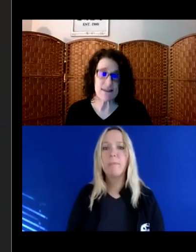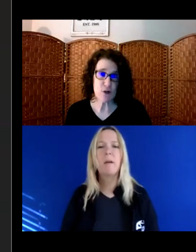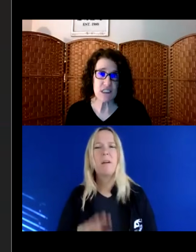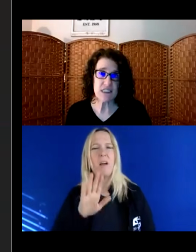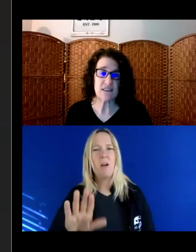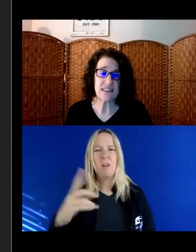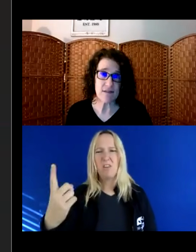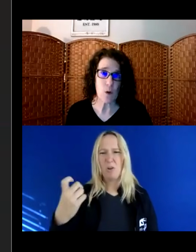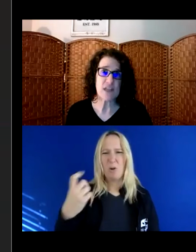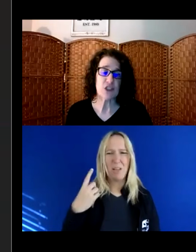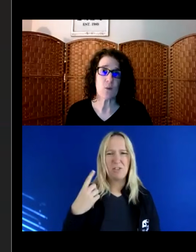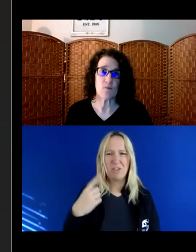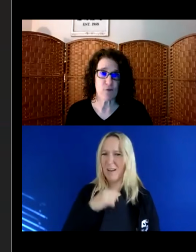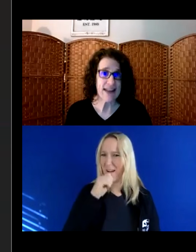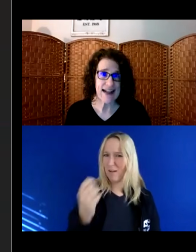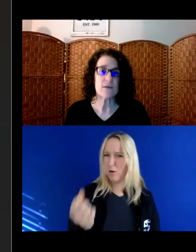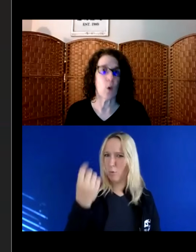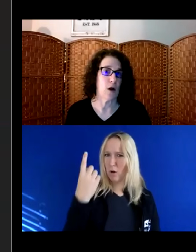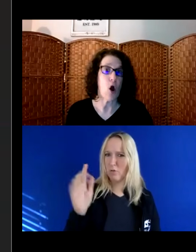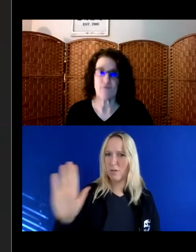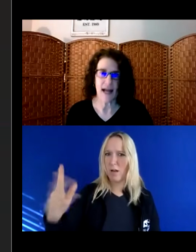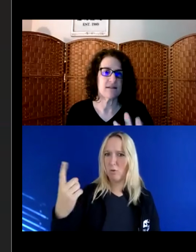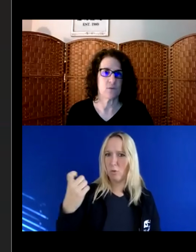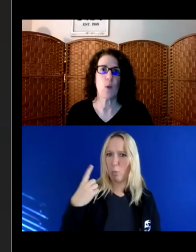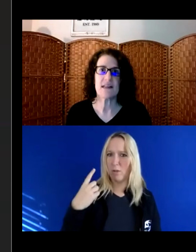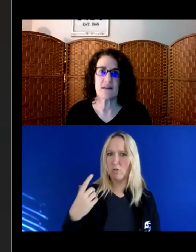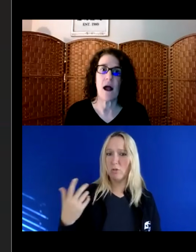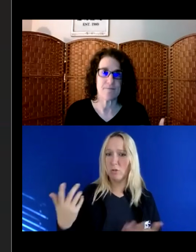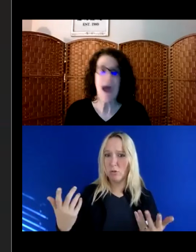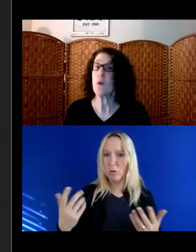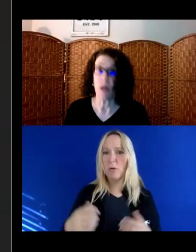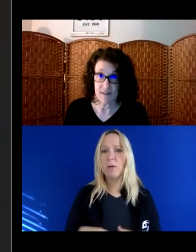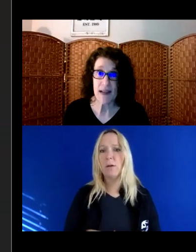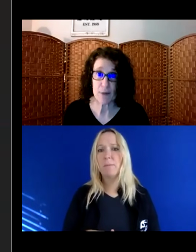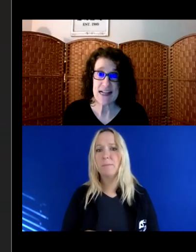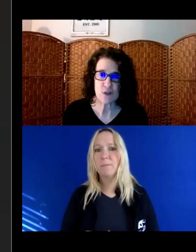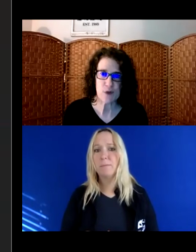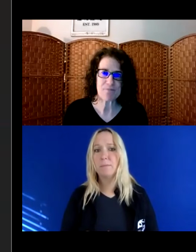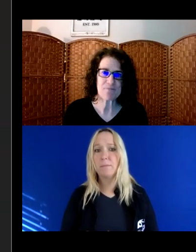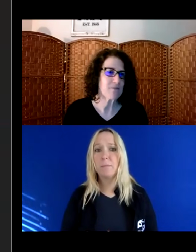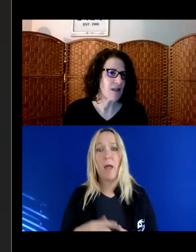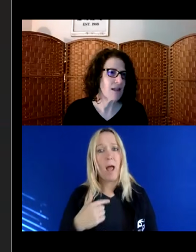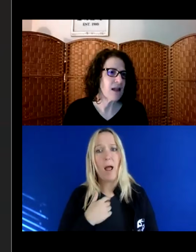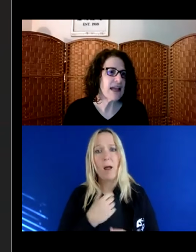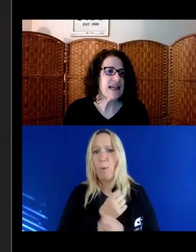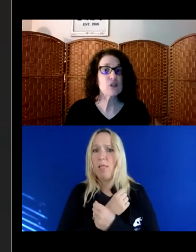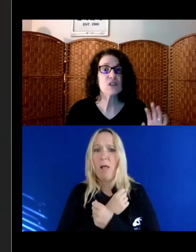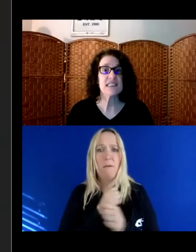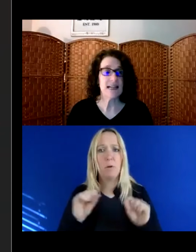If you could save the question for the end or offline, I would love to be able to answer it.